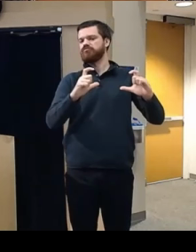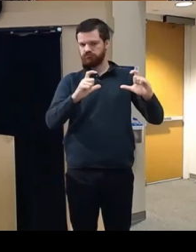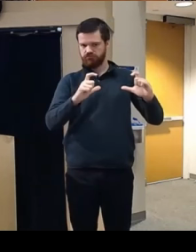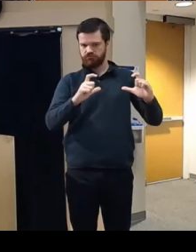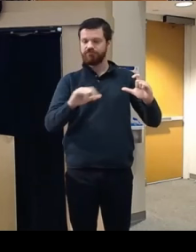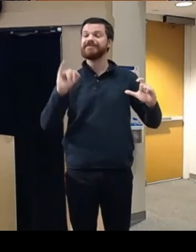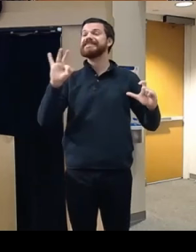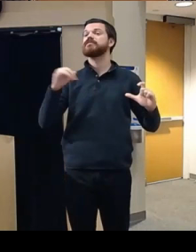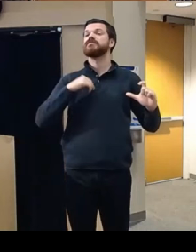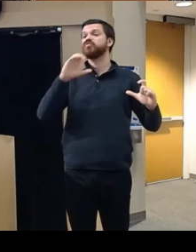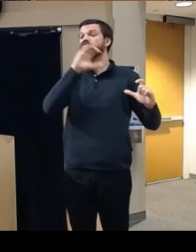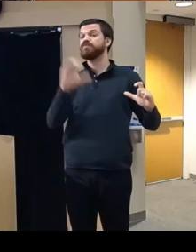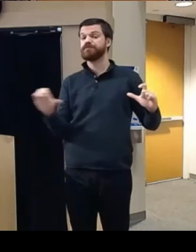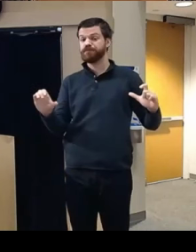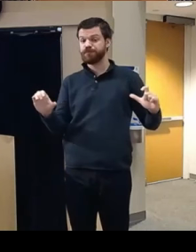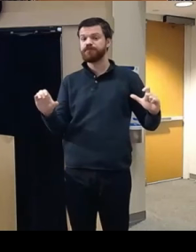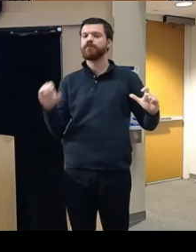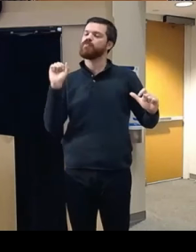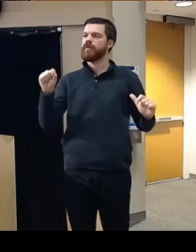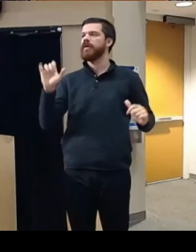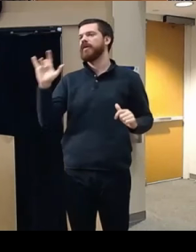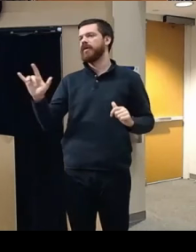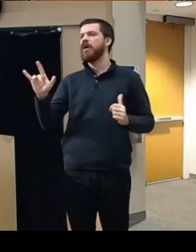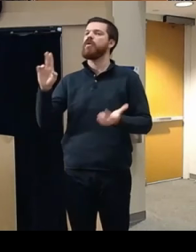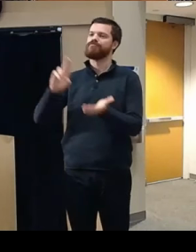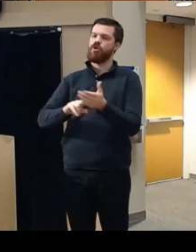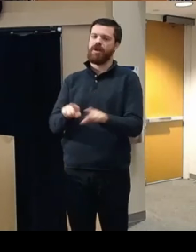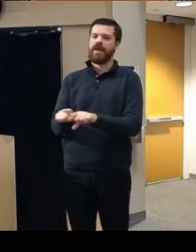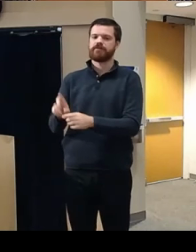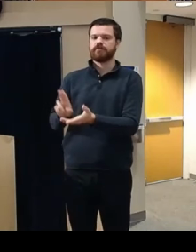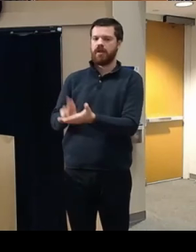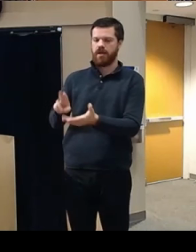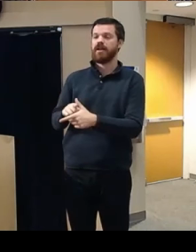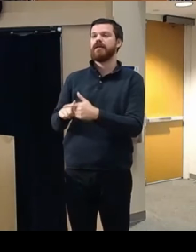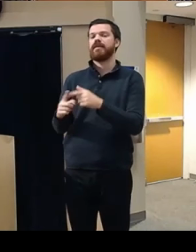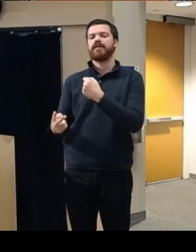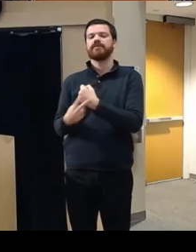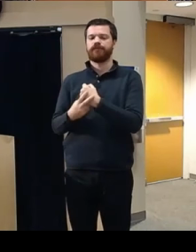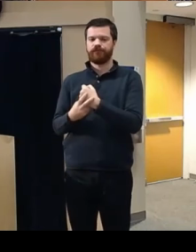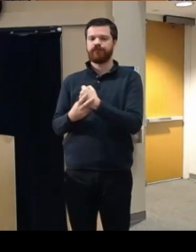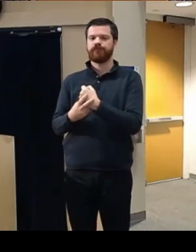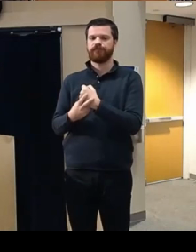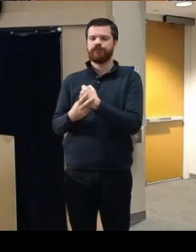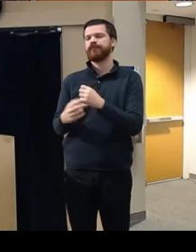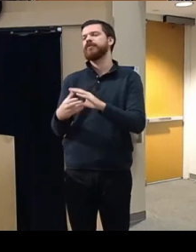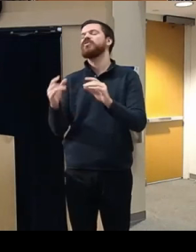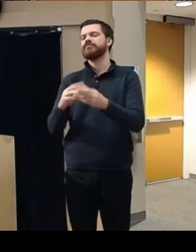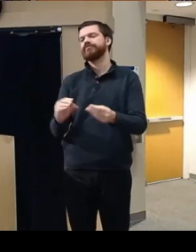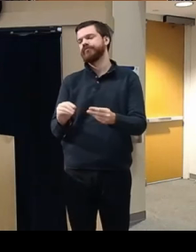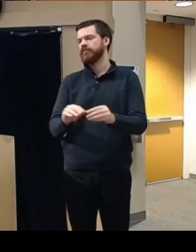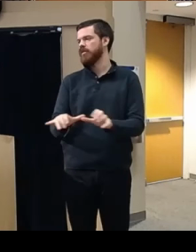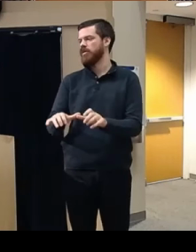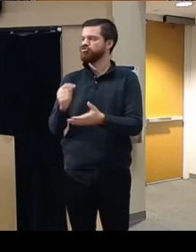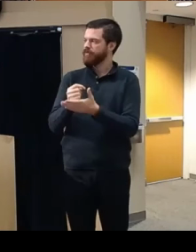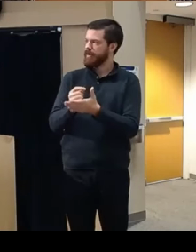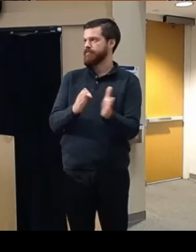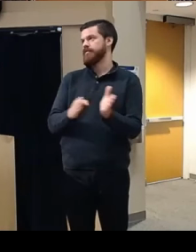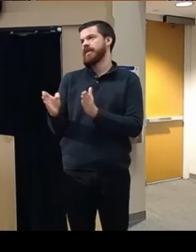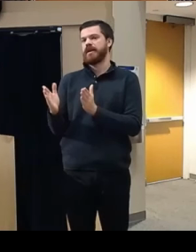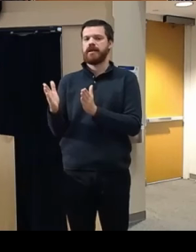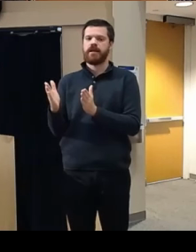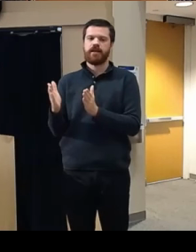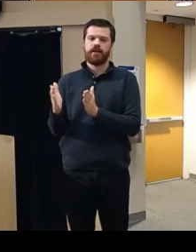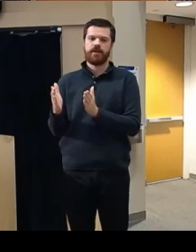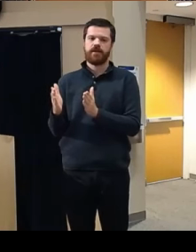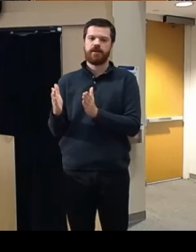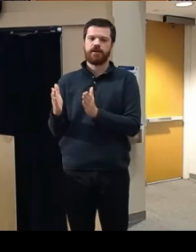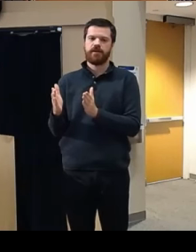Zoom um I can say that mark them as signed and say that um treatment plan was reviewed over